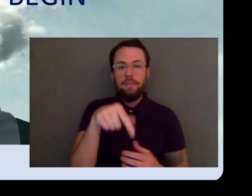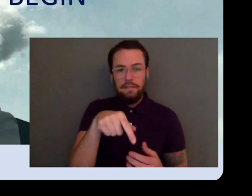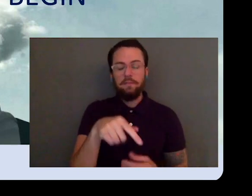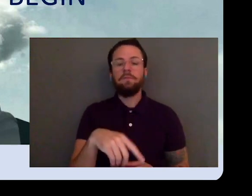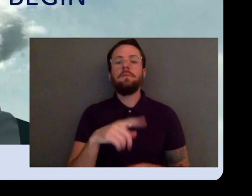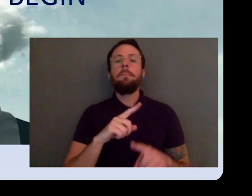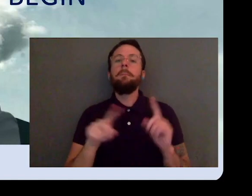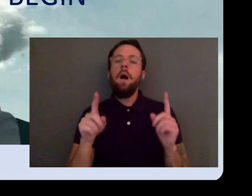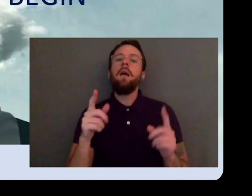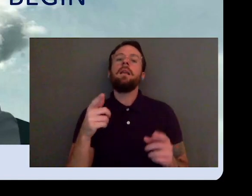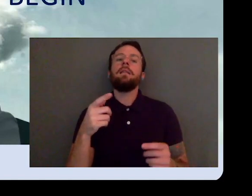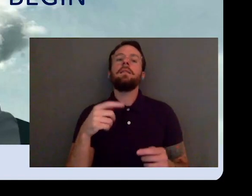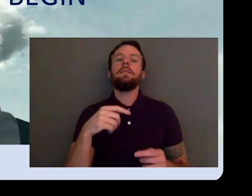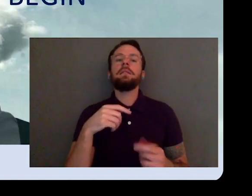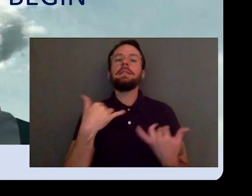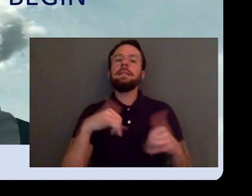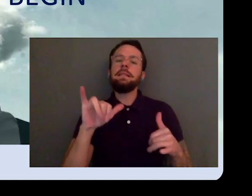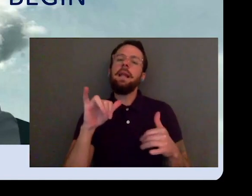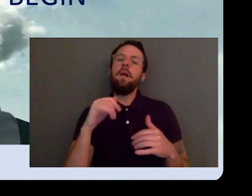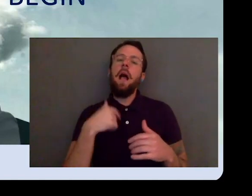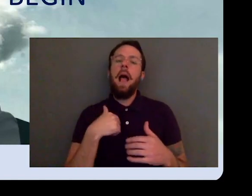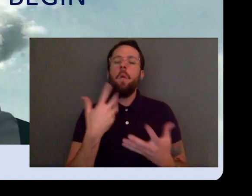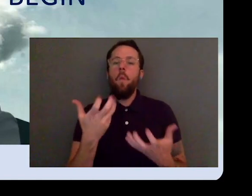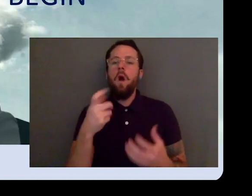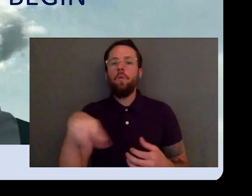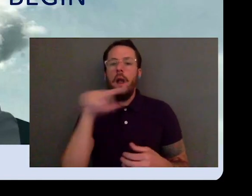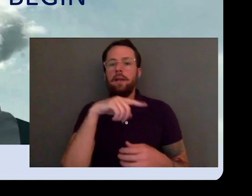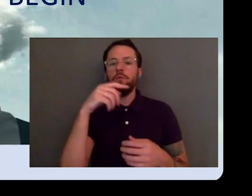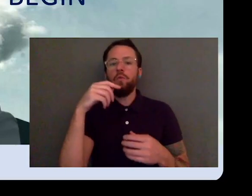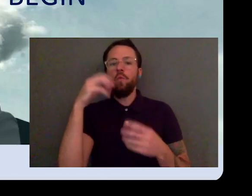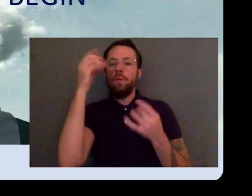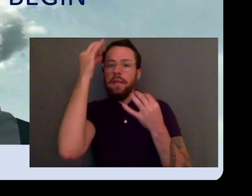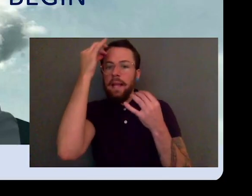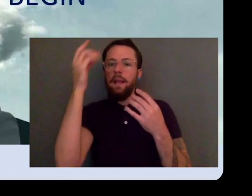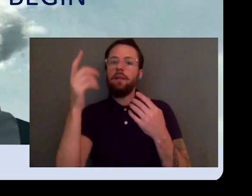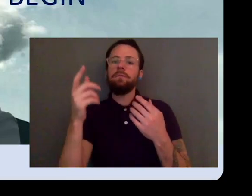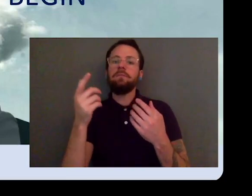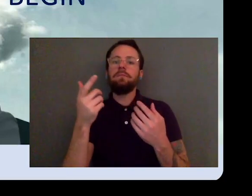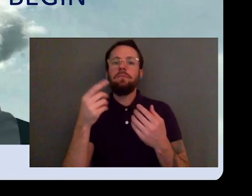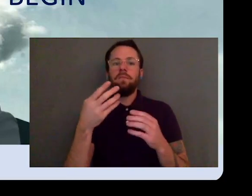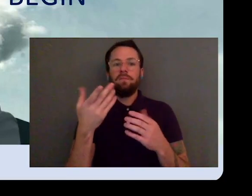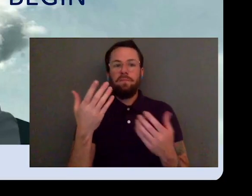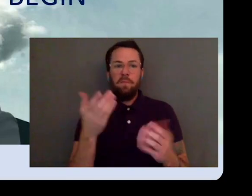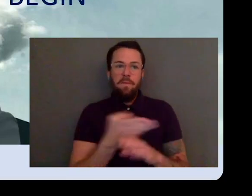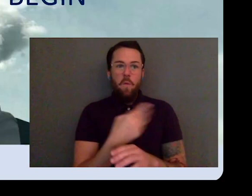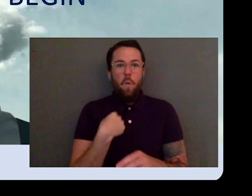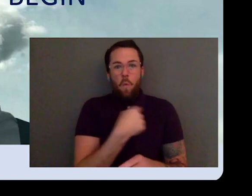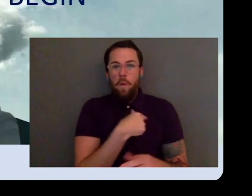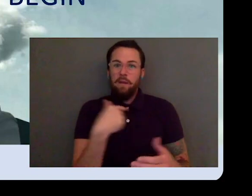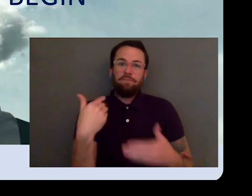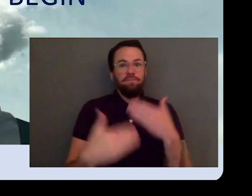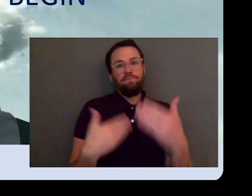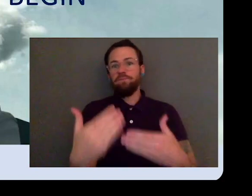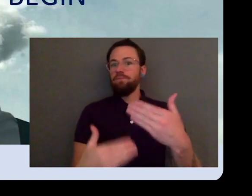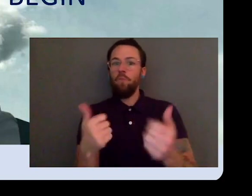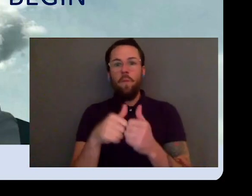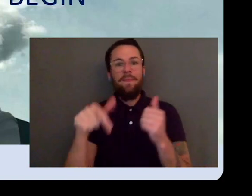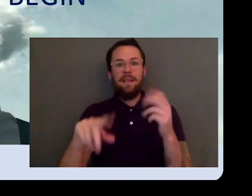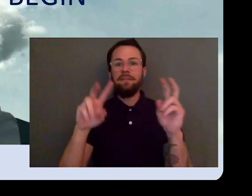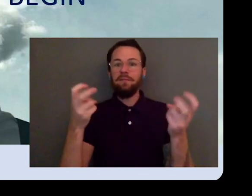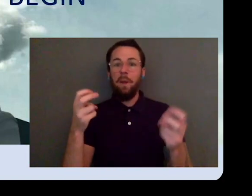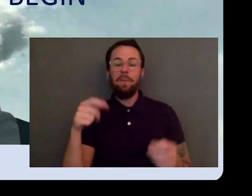because you're likely sitting at home by yourself without folks around you and you might not